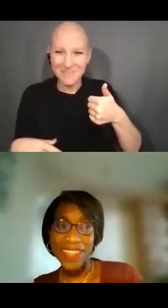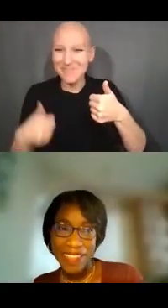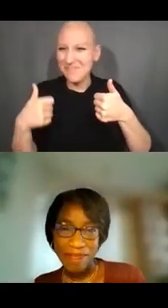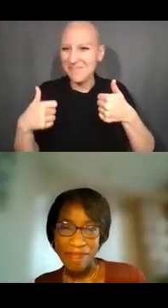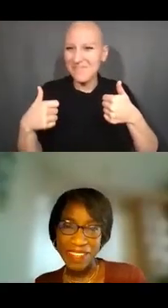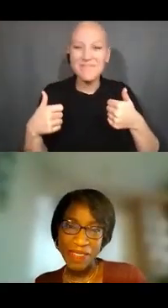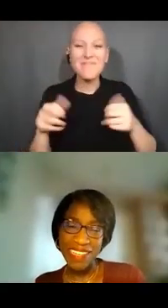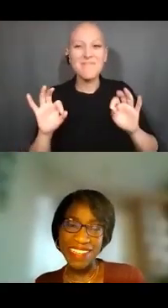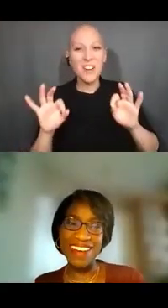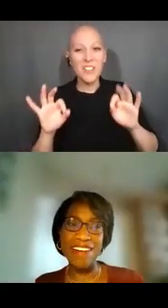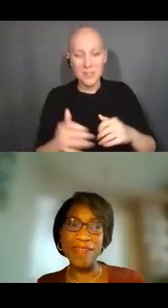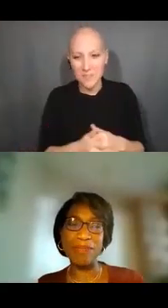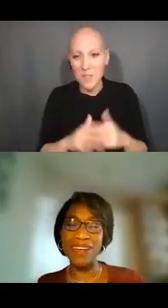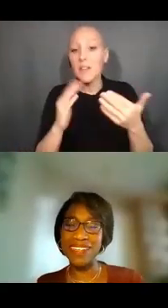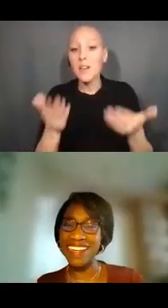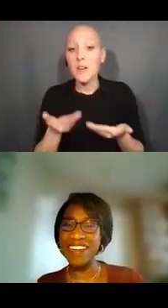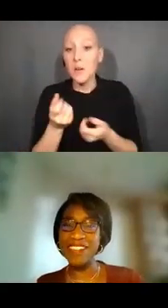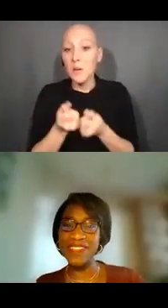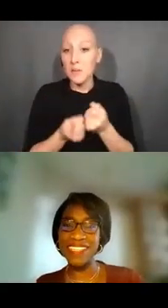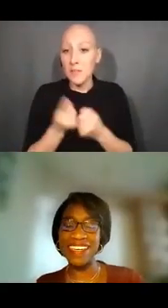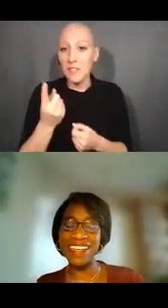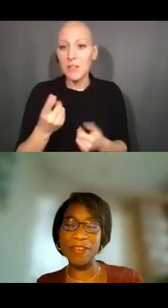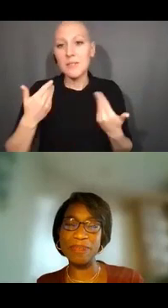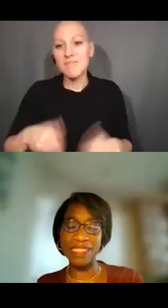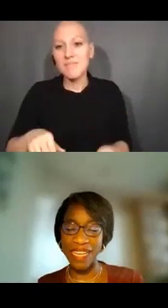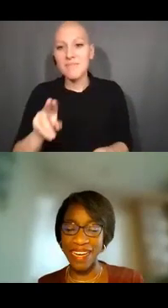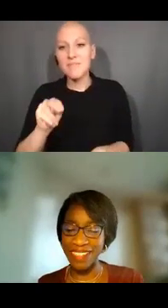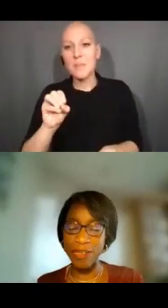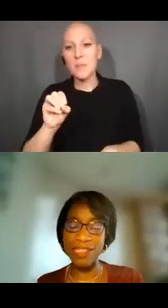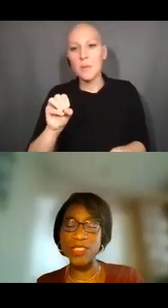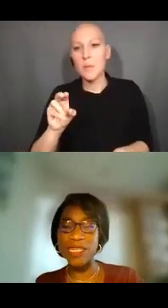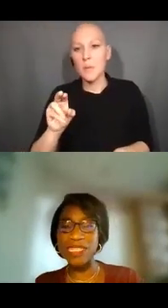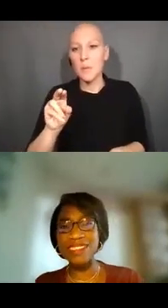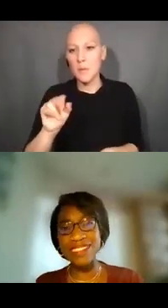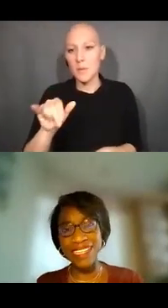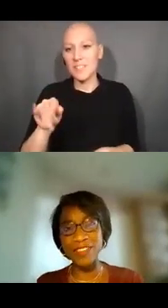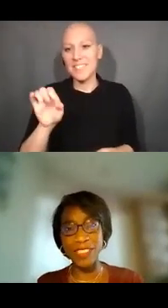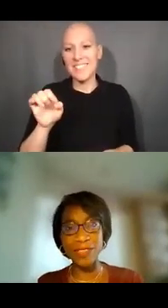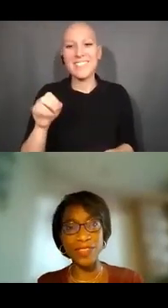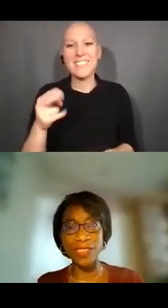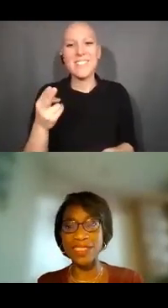So welcome, everyone. I am Nonye Harvey, and I am glad that you have all joined us this afternoon.